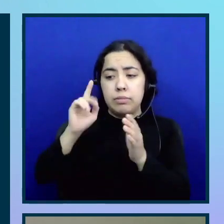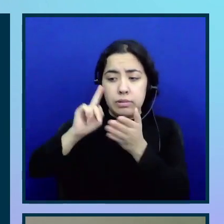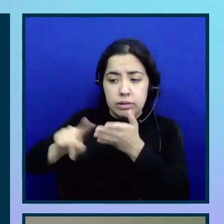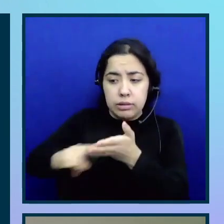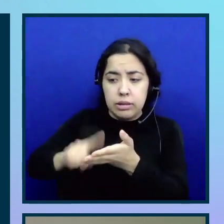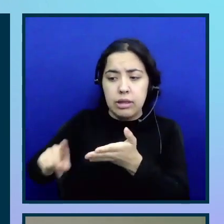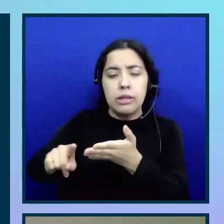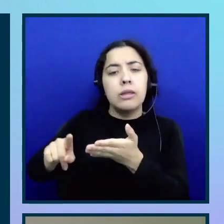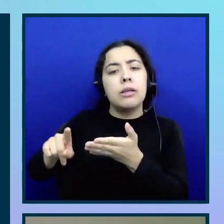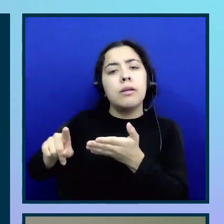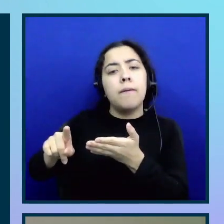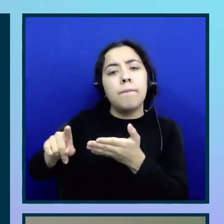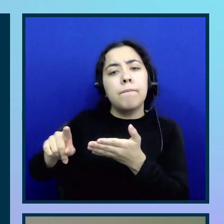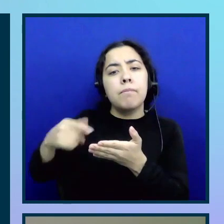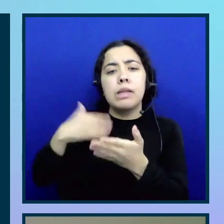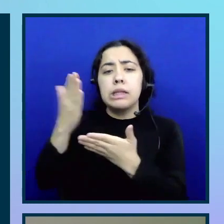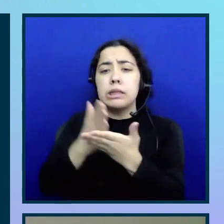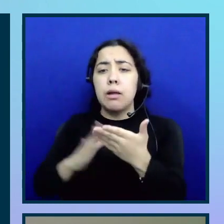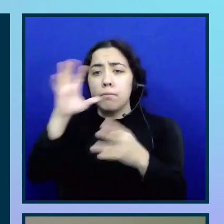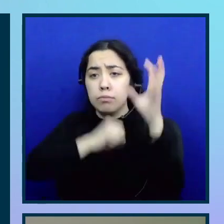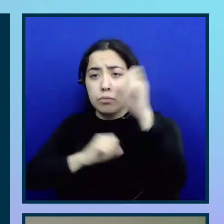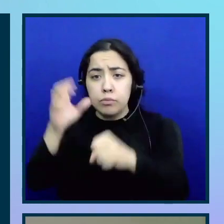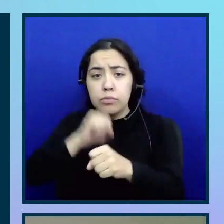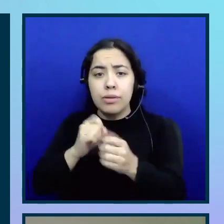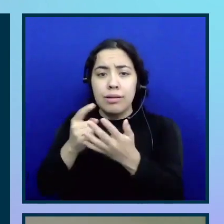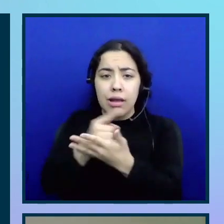I did think that navigating by cell moving, focus on cells rather than rows